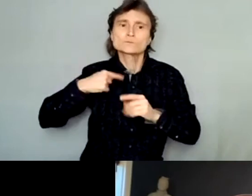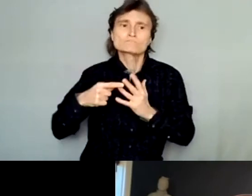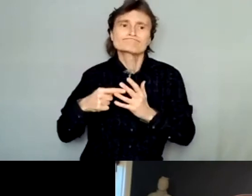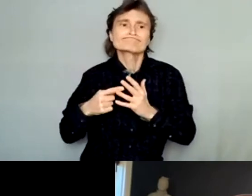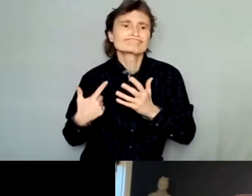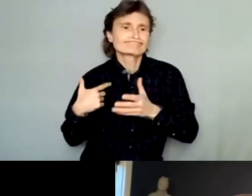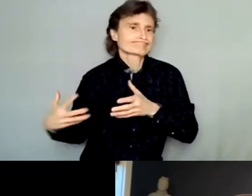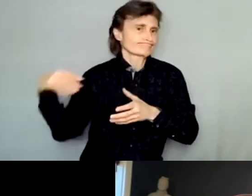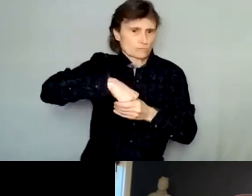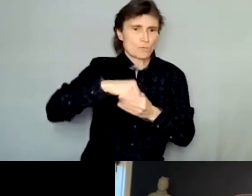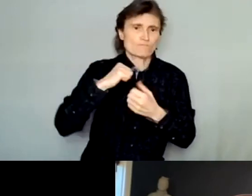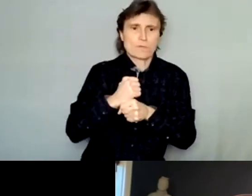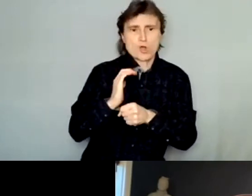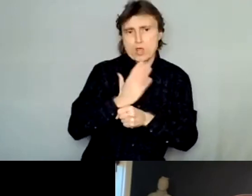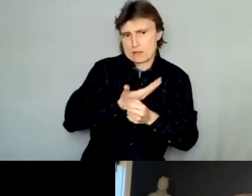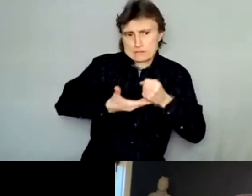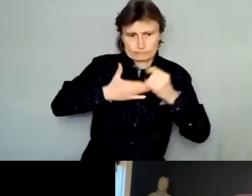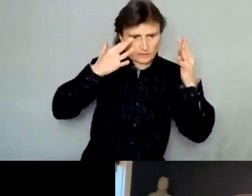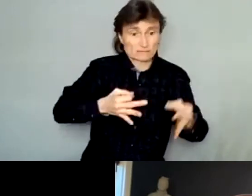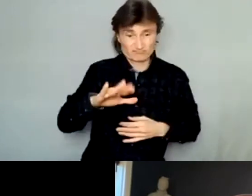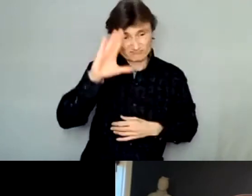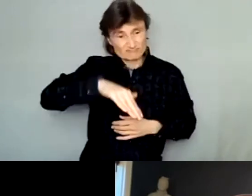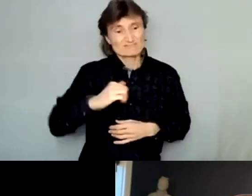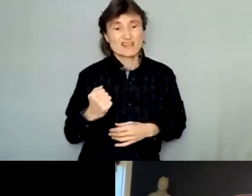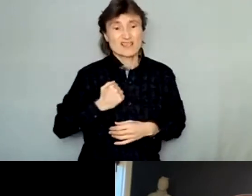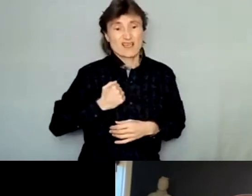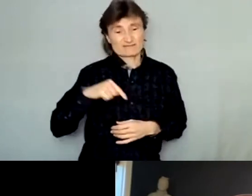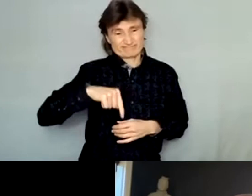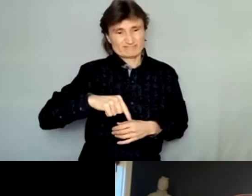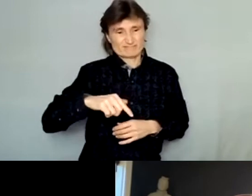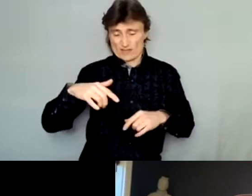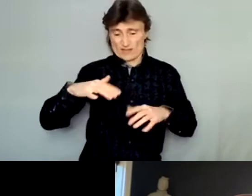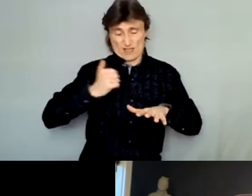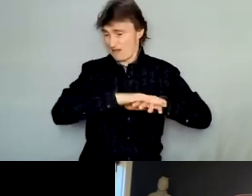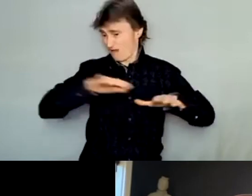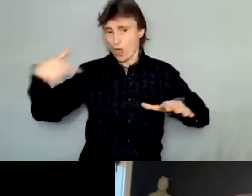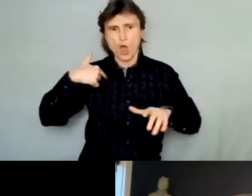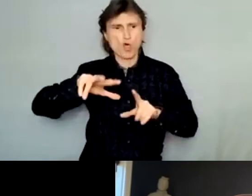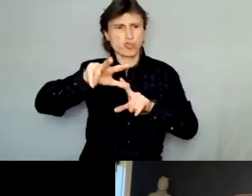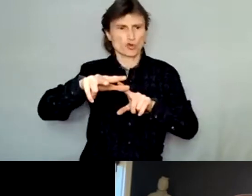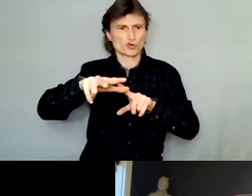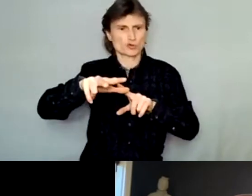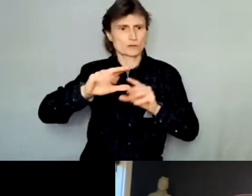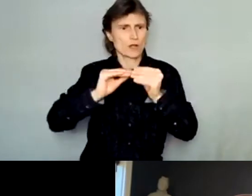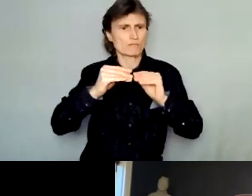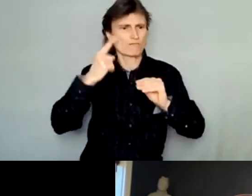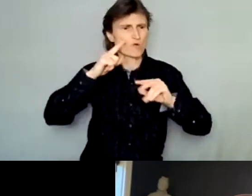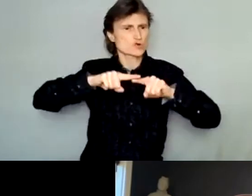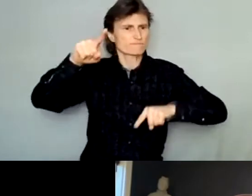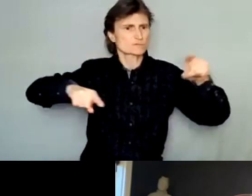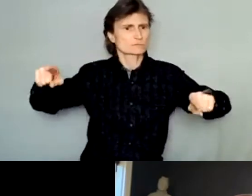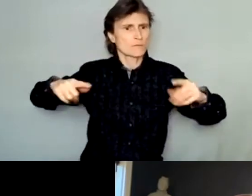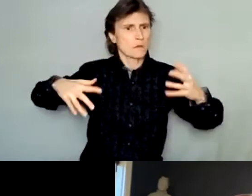We know we are a city made up of people from all over the world who have chosen to call